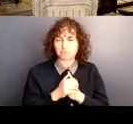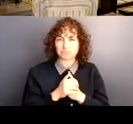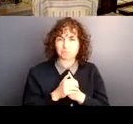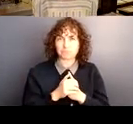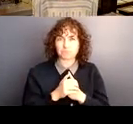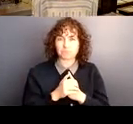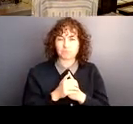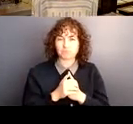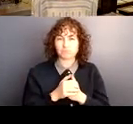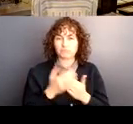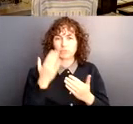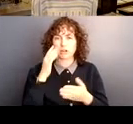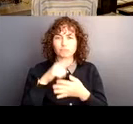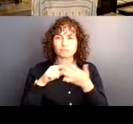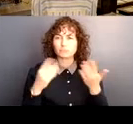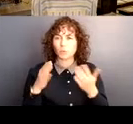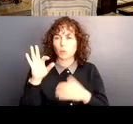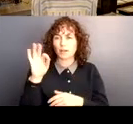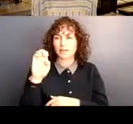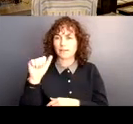And what features in this space might be inaccessible.